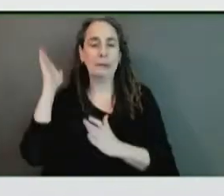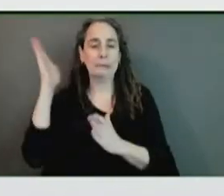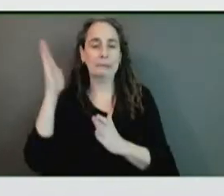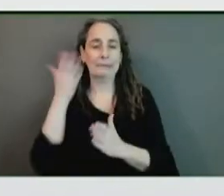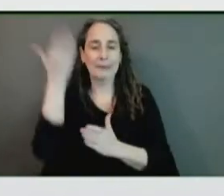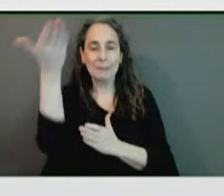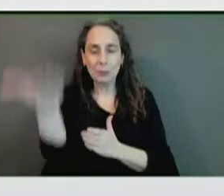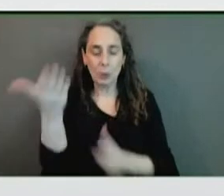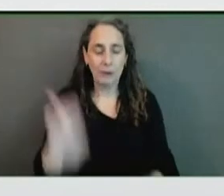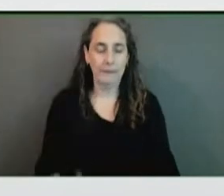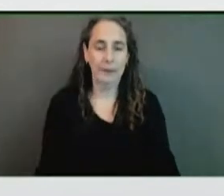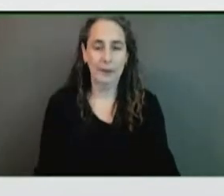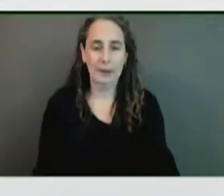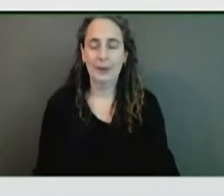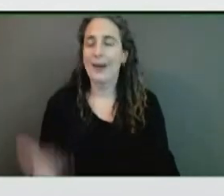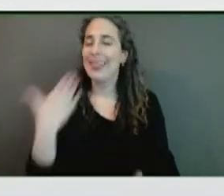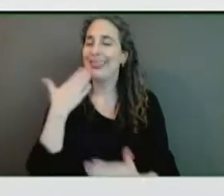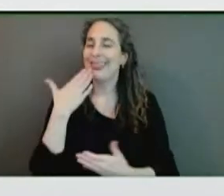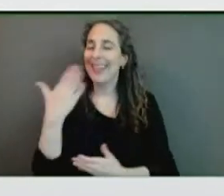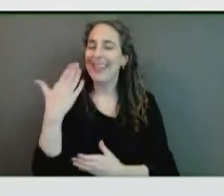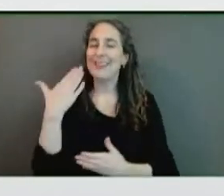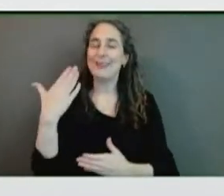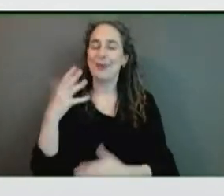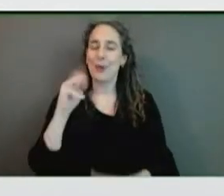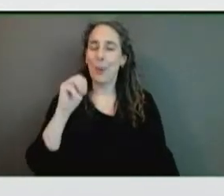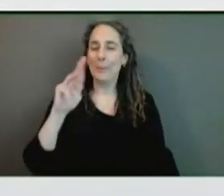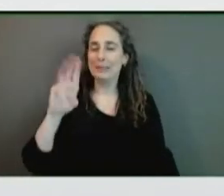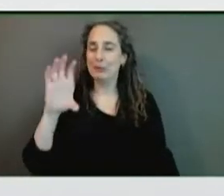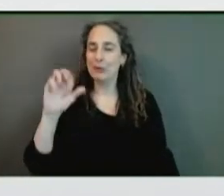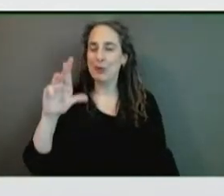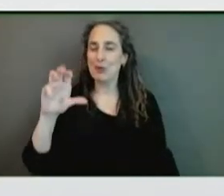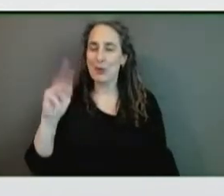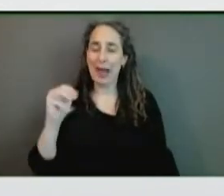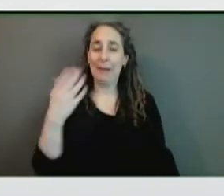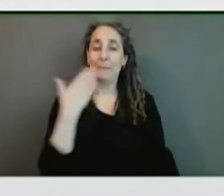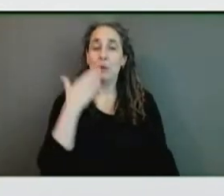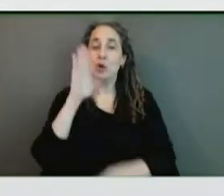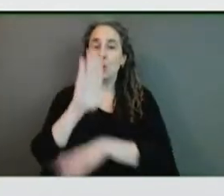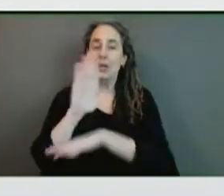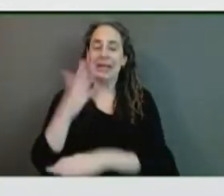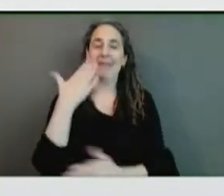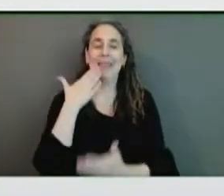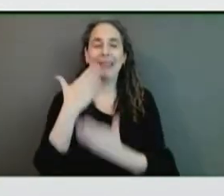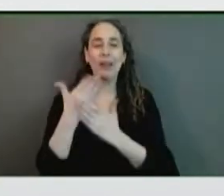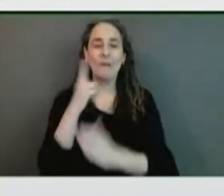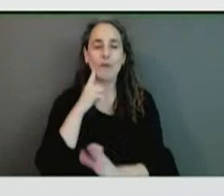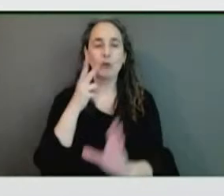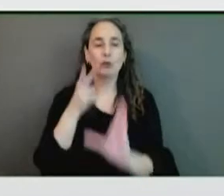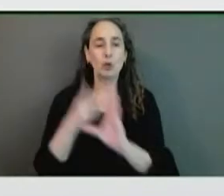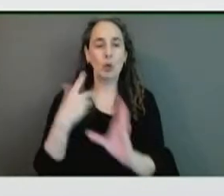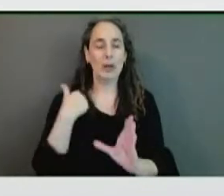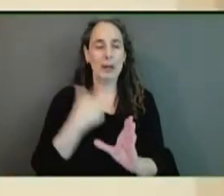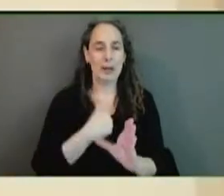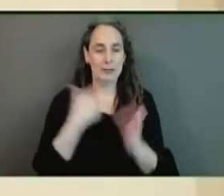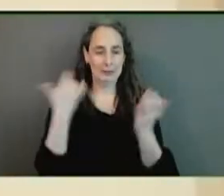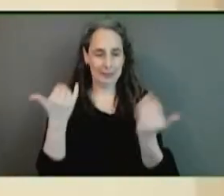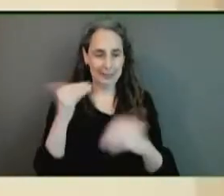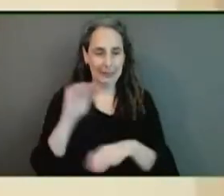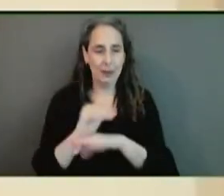share some opening comments with US Miss Wolff Thank you, Mr